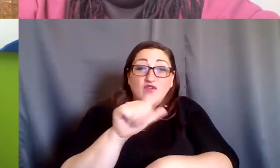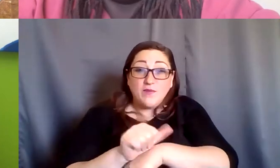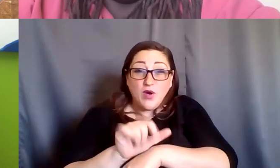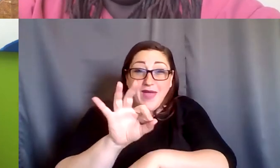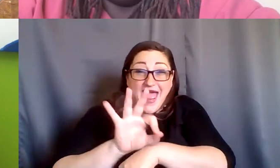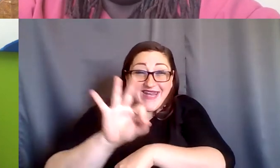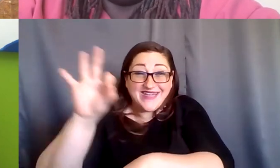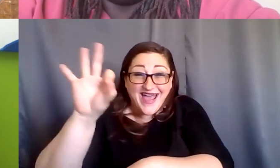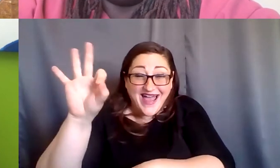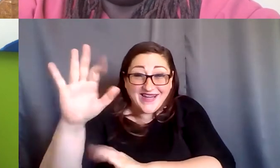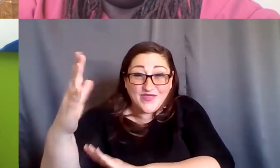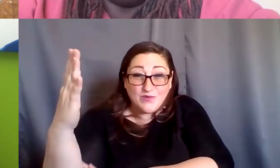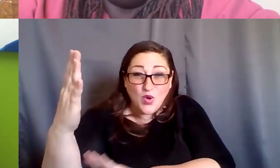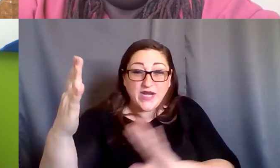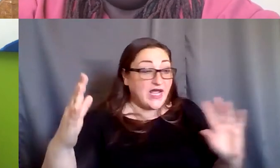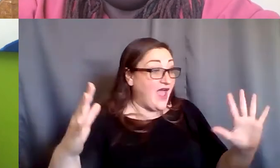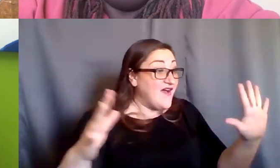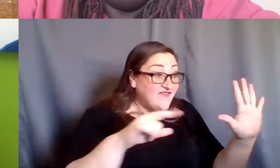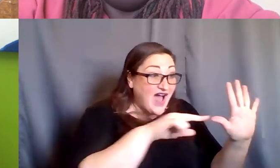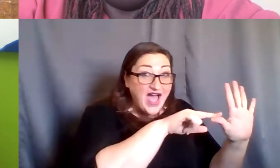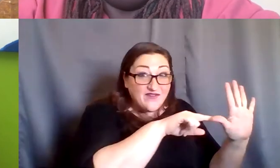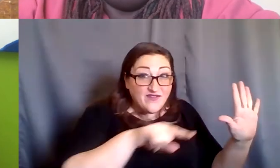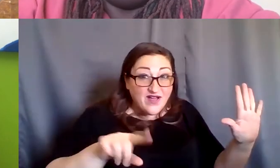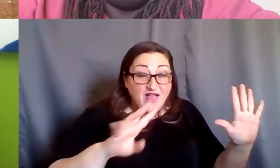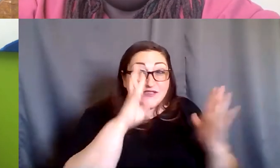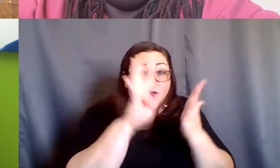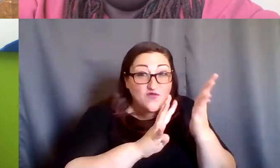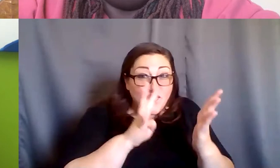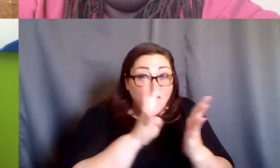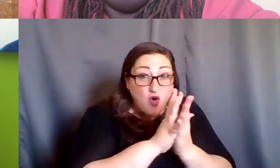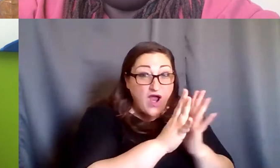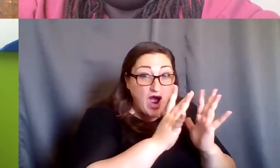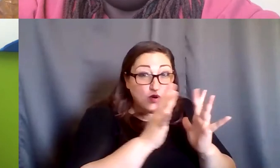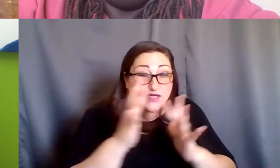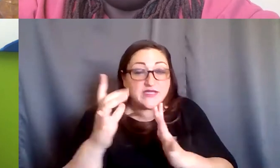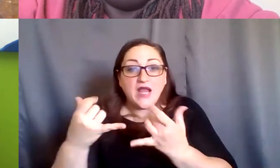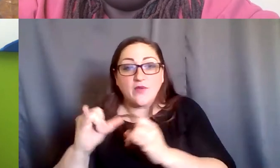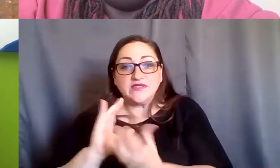I think that every single aspect of voting needs to be accessible.